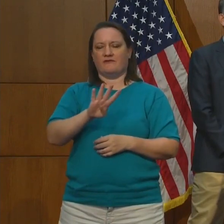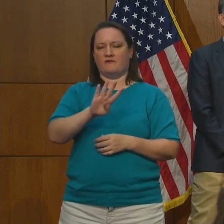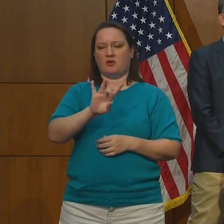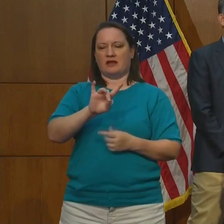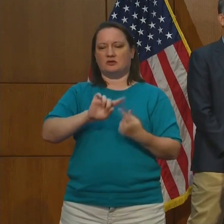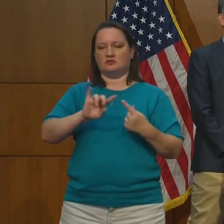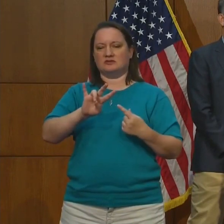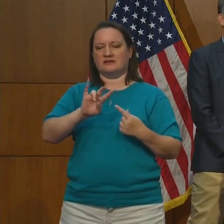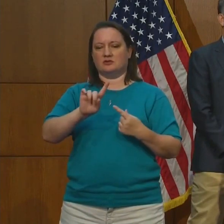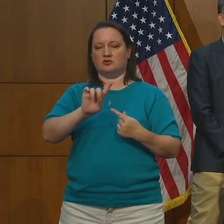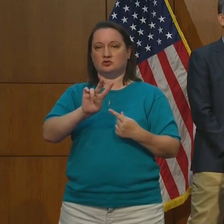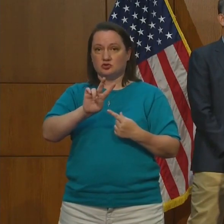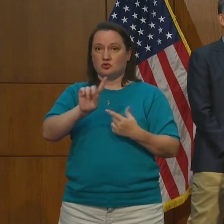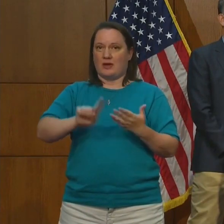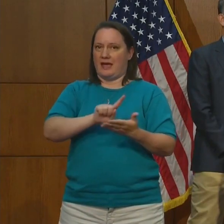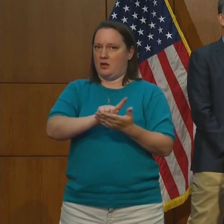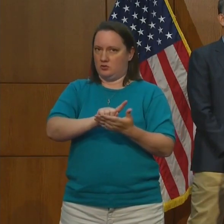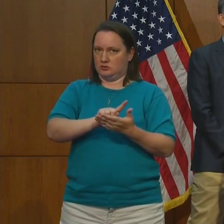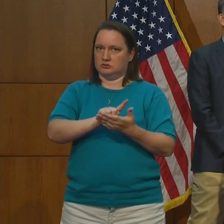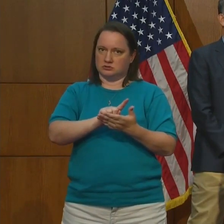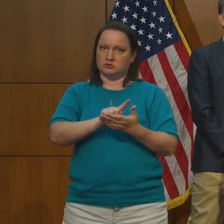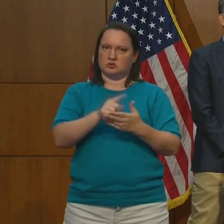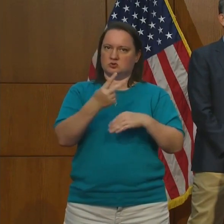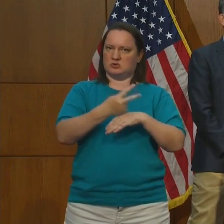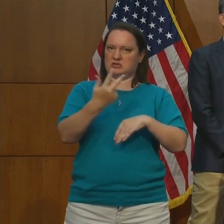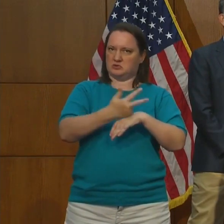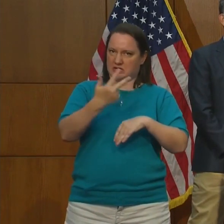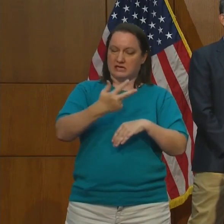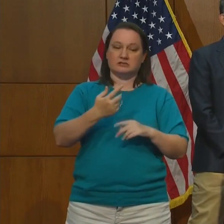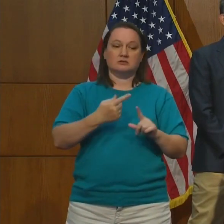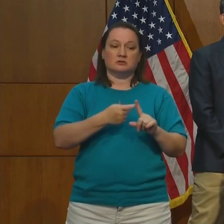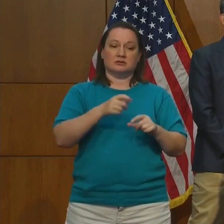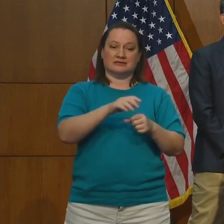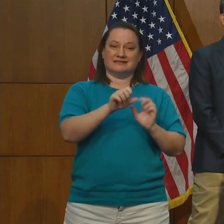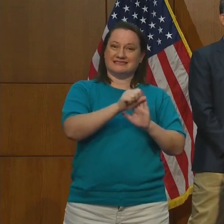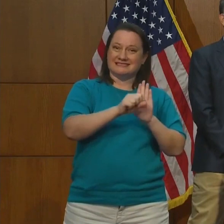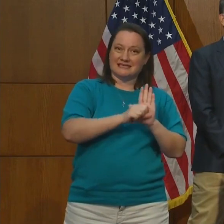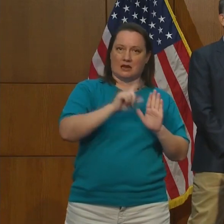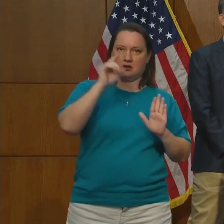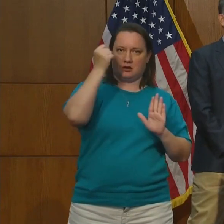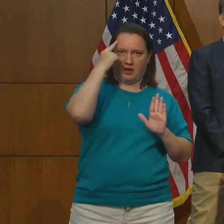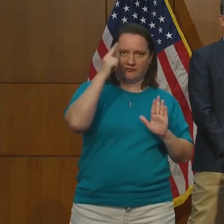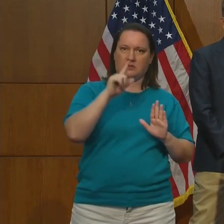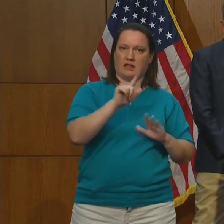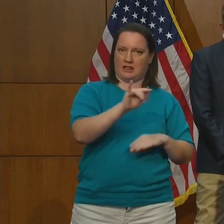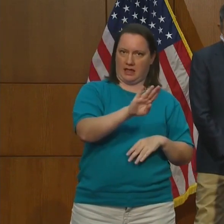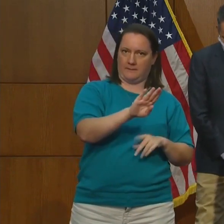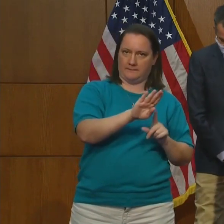HEALTH HELPS LEAD THAT EFFORT. IS BRAIN YOU KNOW. INTO OUR AT